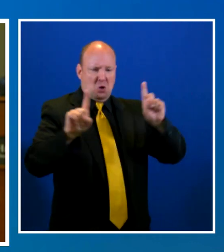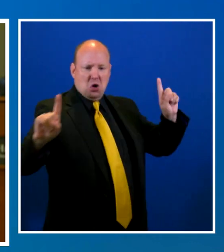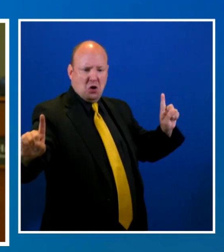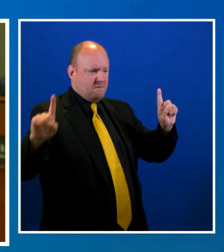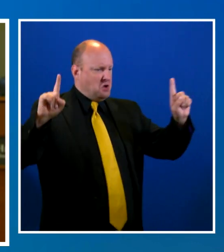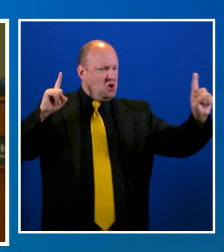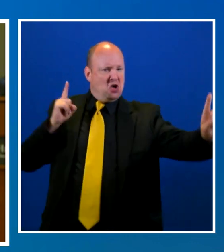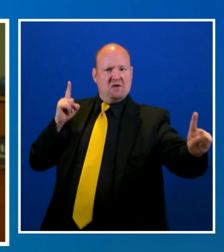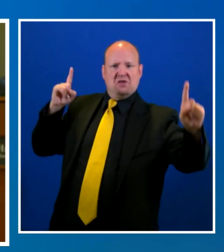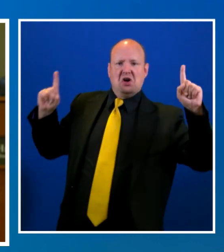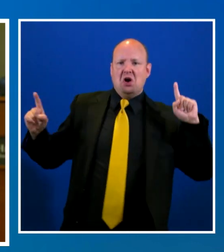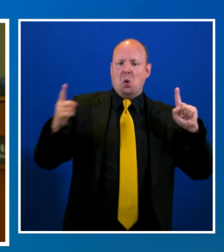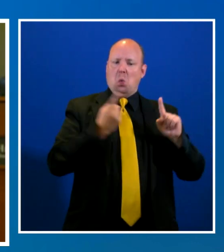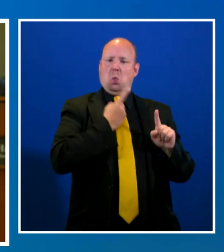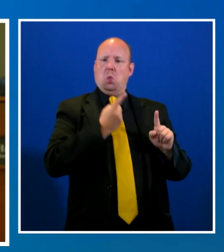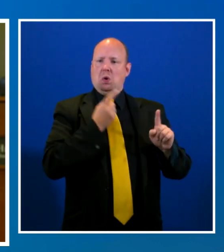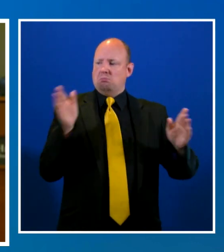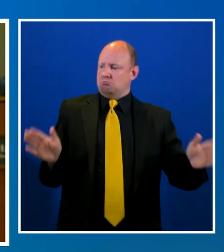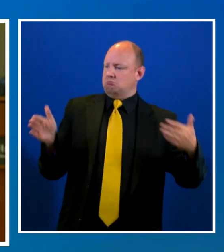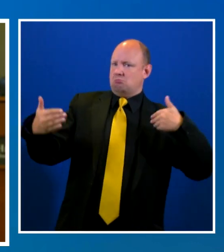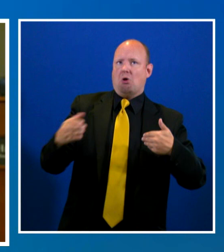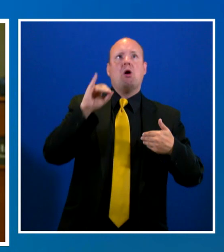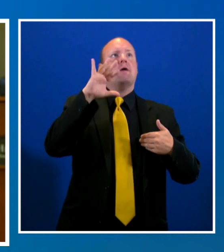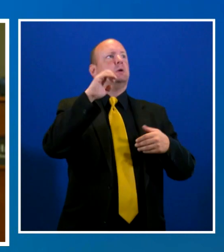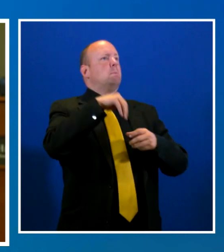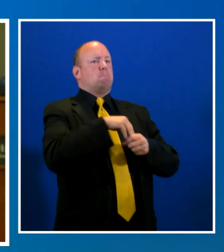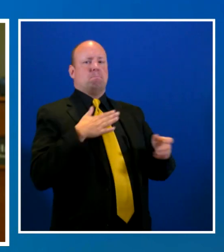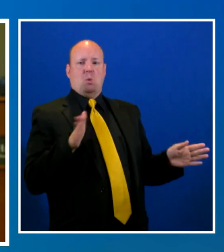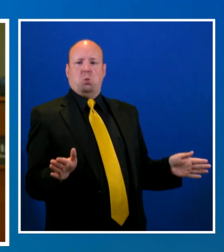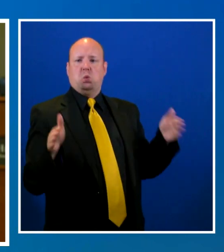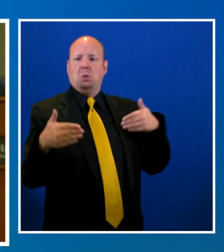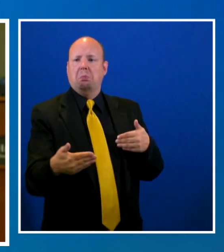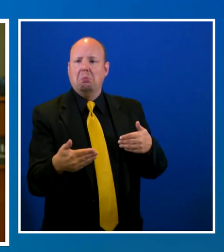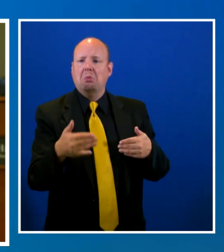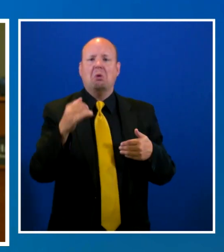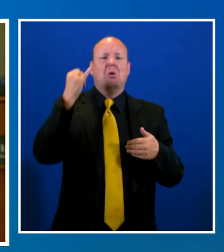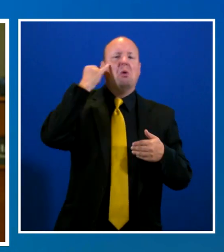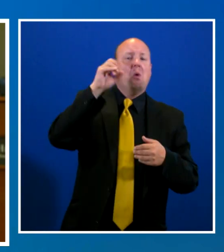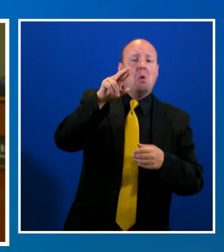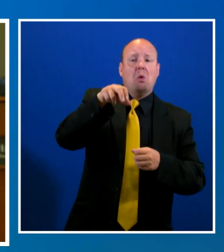alone indoors or in a vehicle with no public face to face interaction.